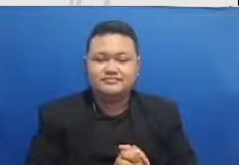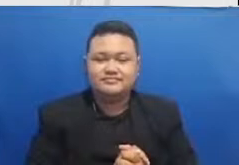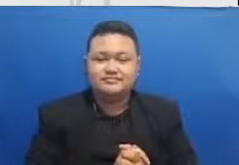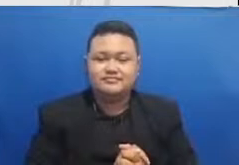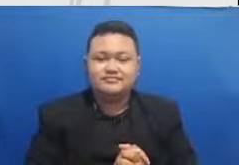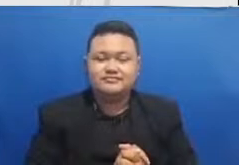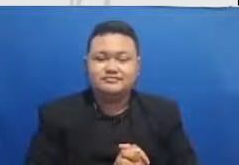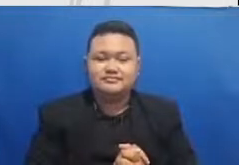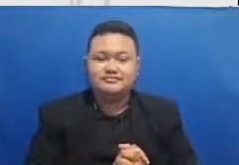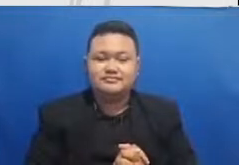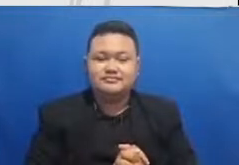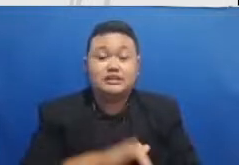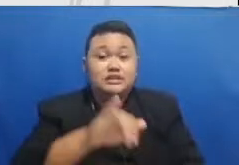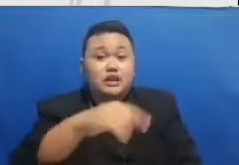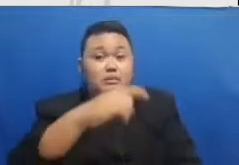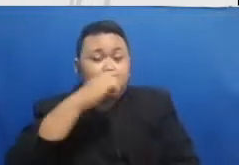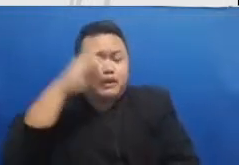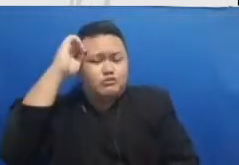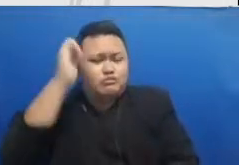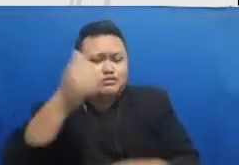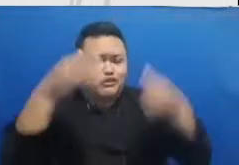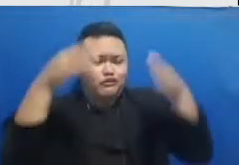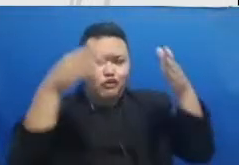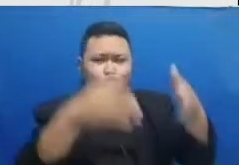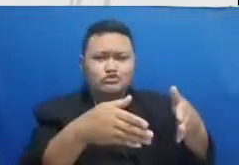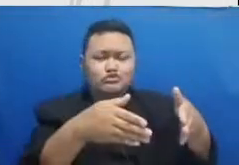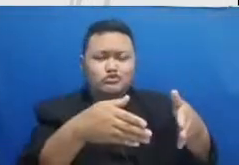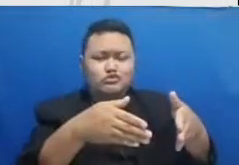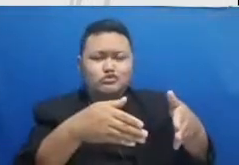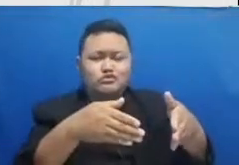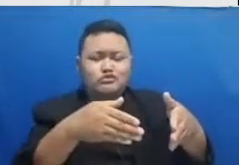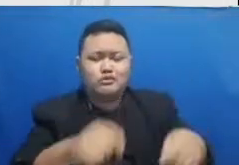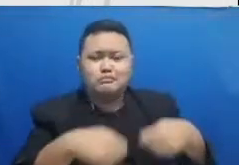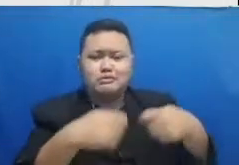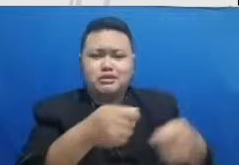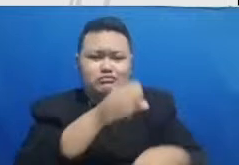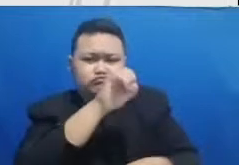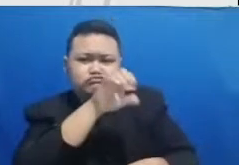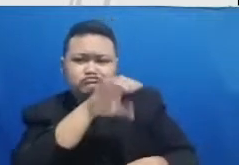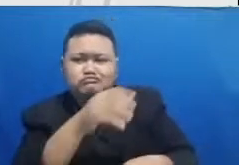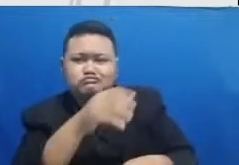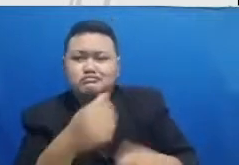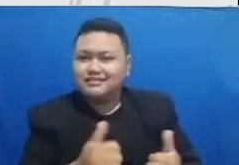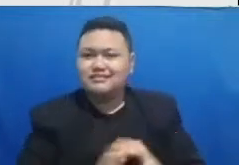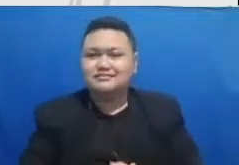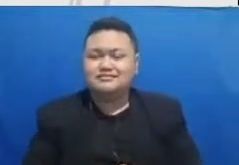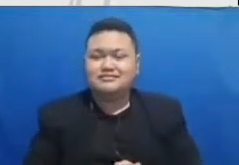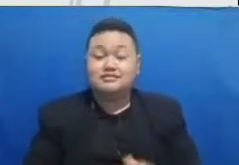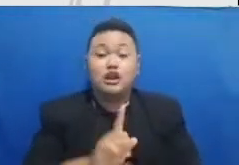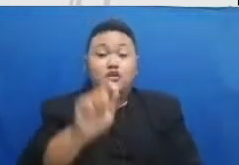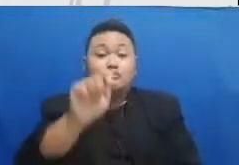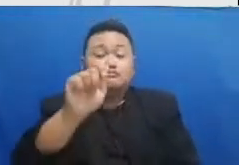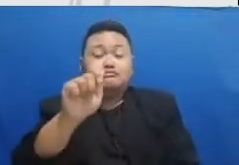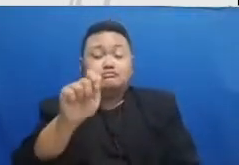use of the features is quite elaborative Mr. and Mrs. are familiar enough with detailed